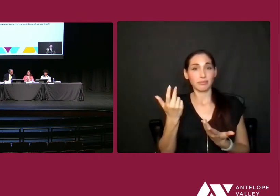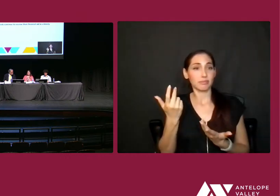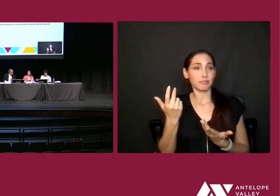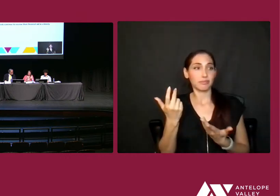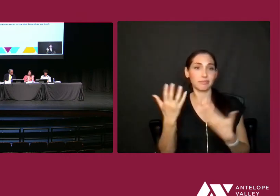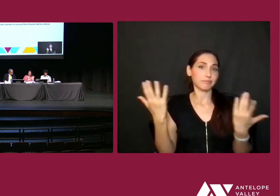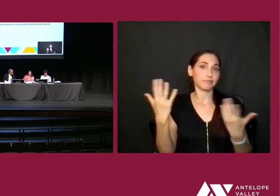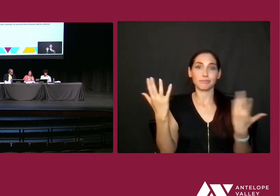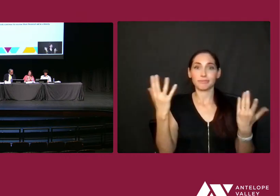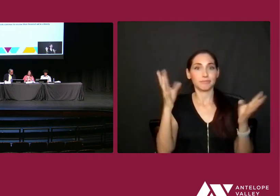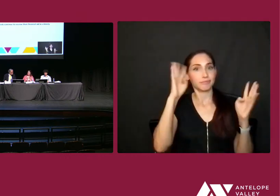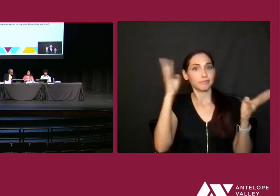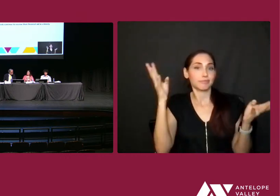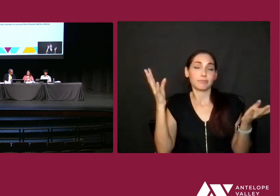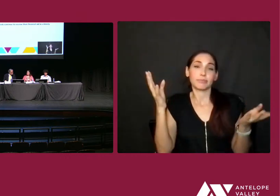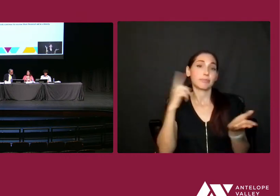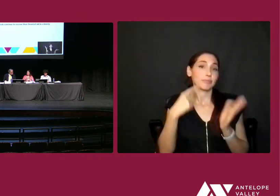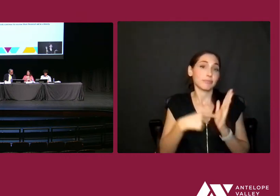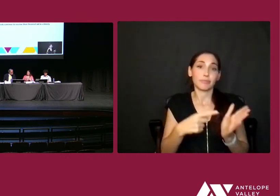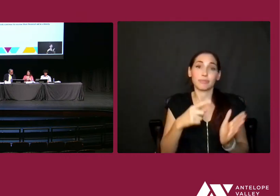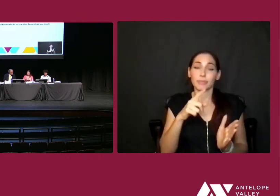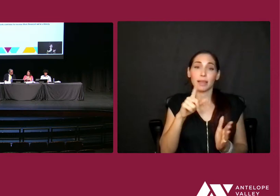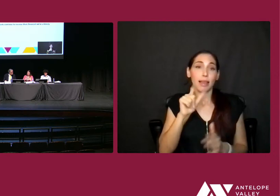lab kits or certain